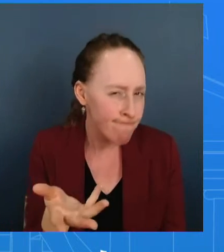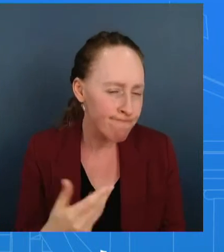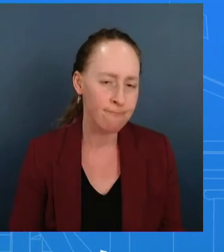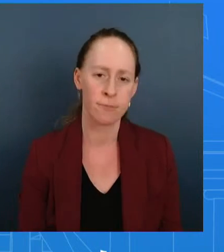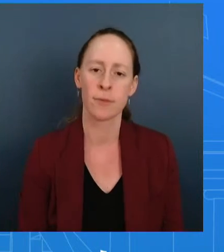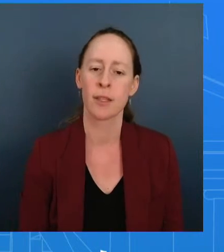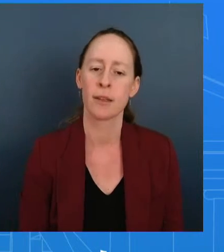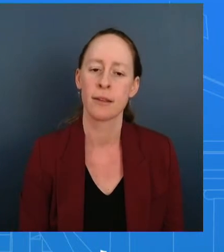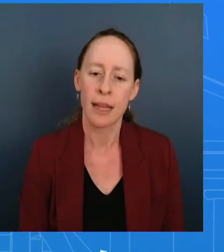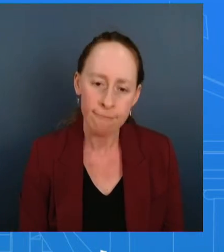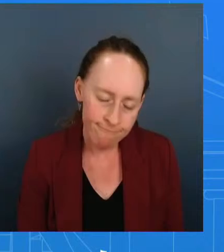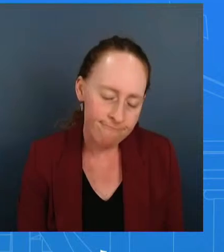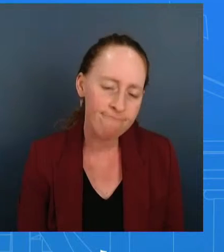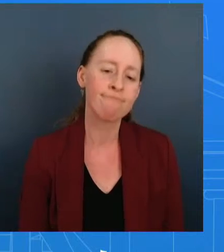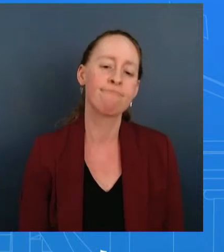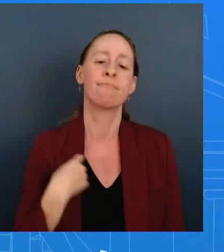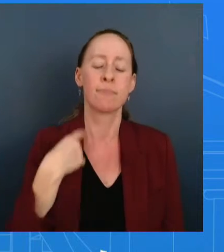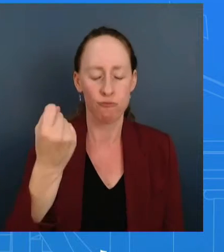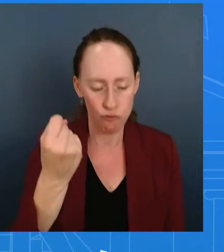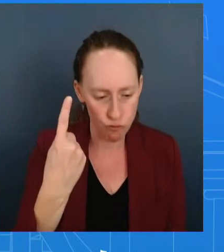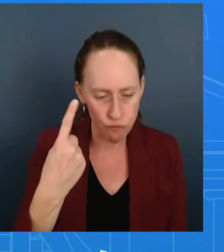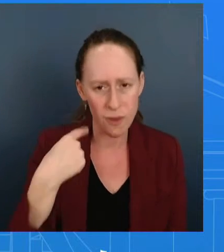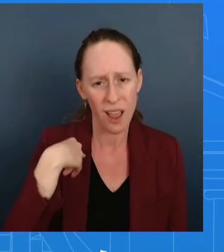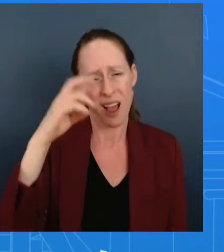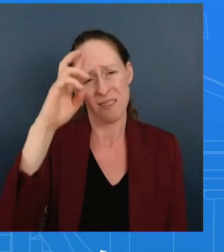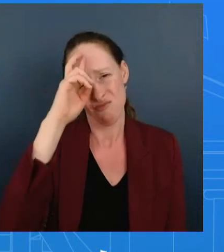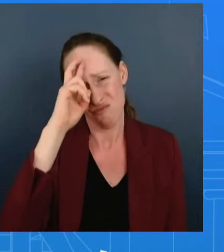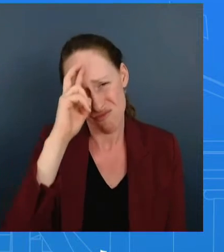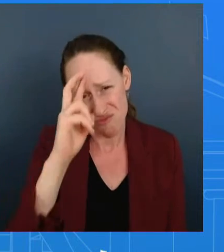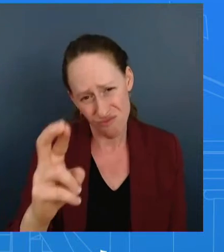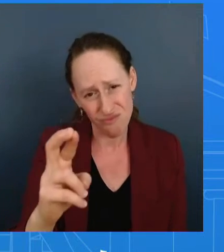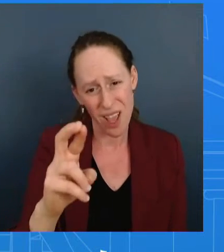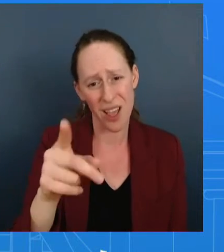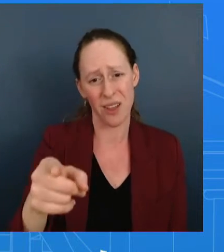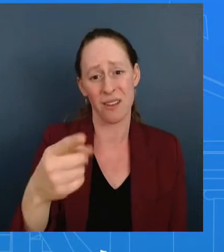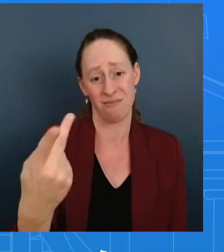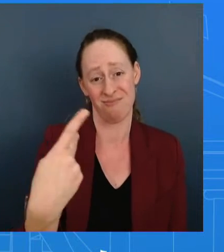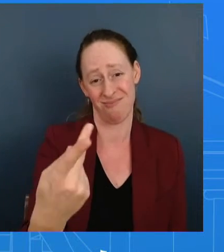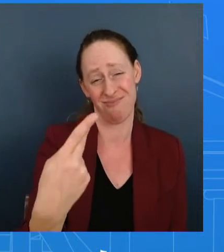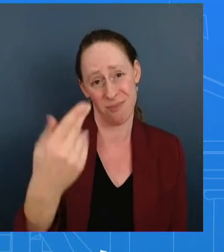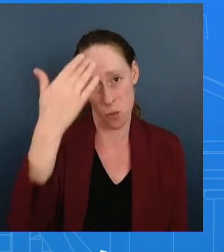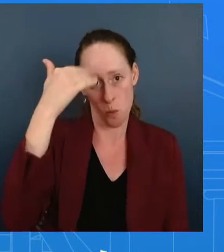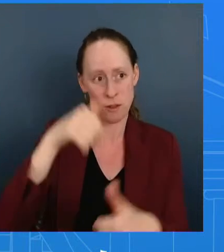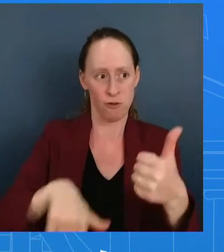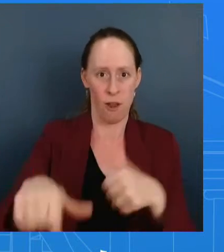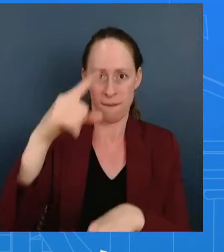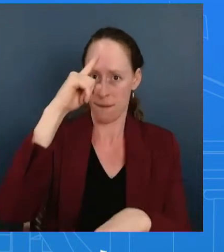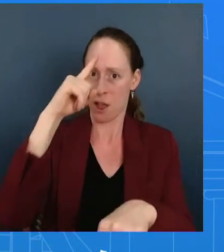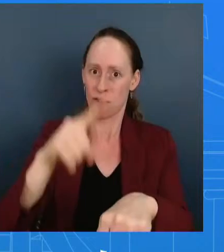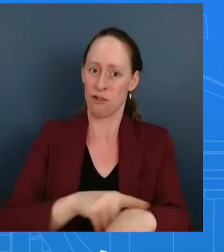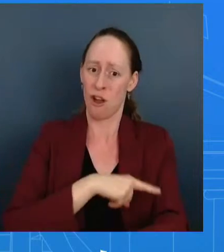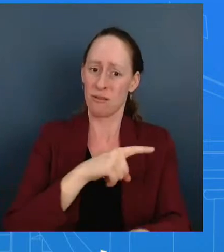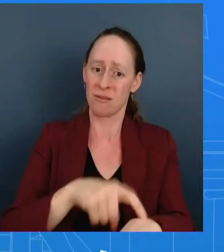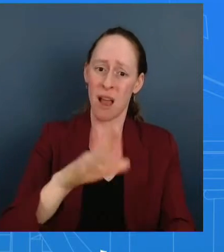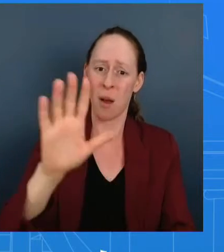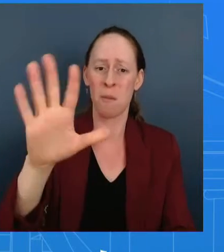We want to be also -- because we are sp- -- particular -- we are talking about someone who's na- -- who is out there. And I understand; I get it.